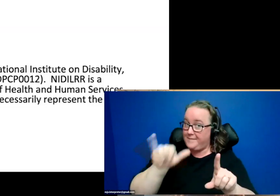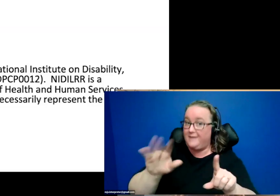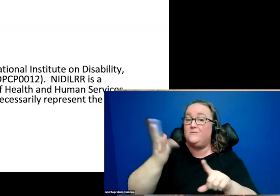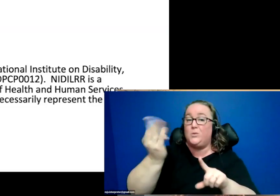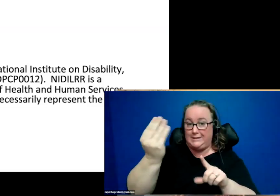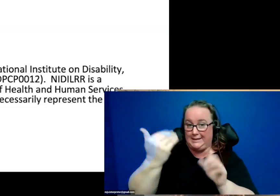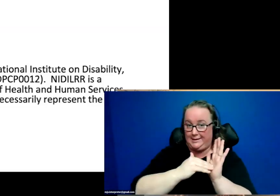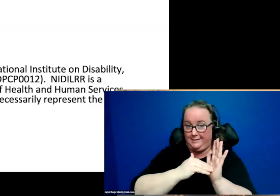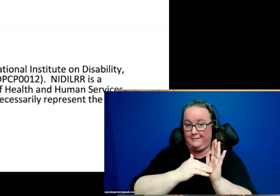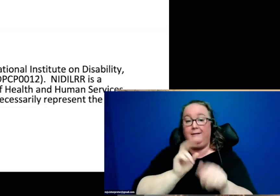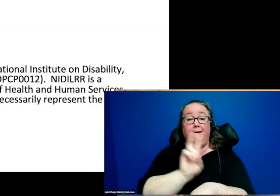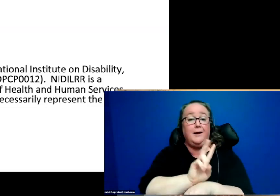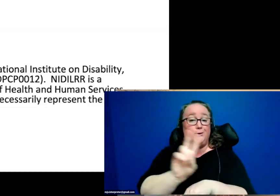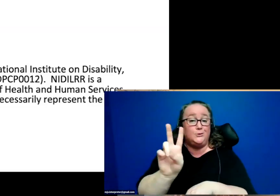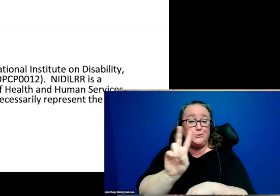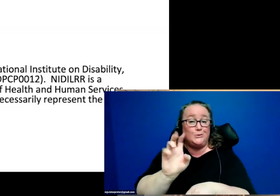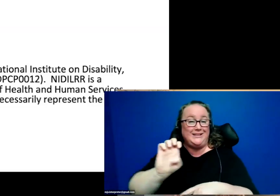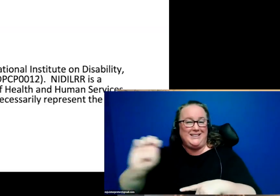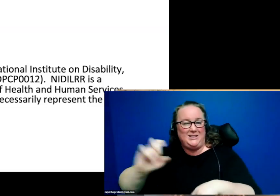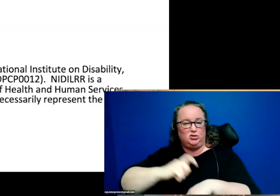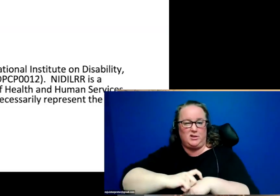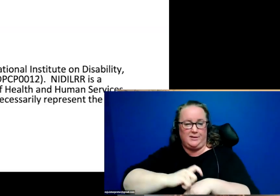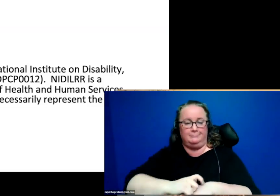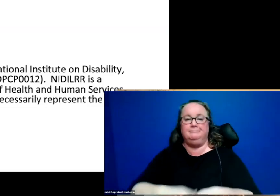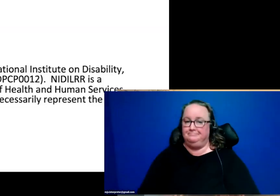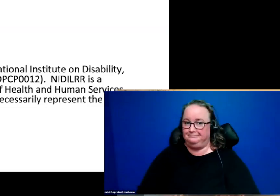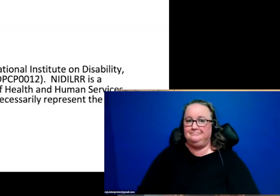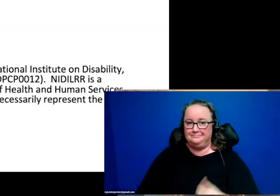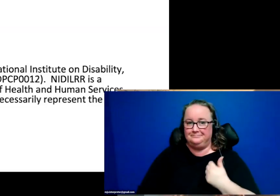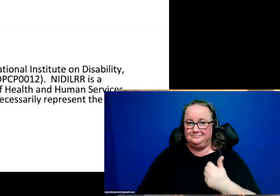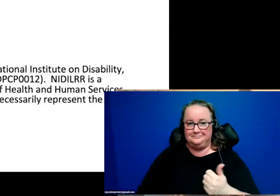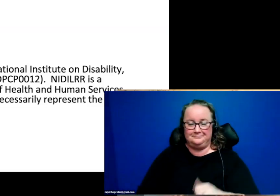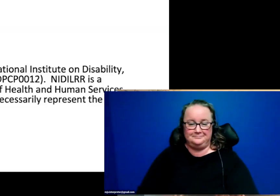two Eastern Time, one Central,